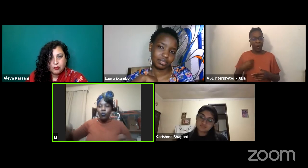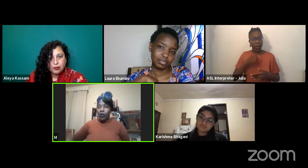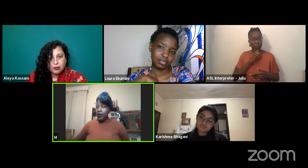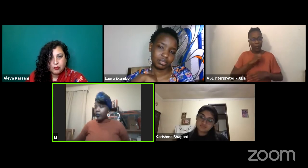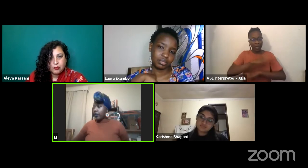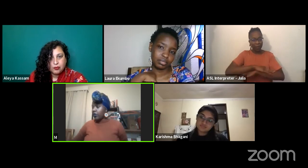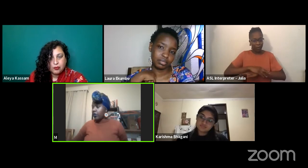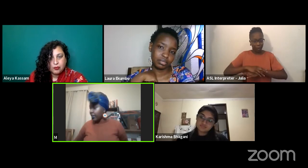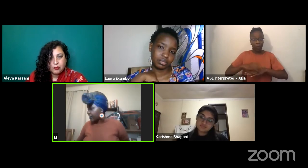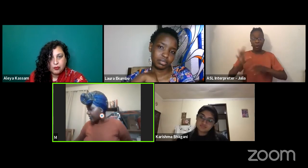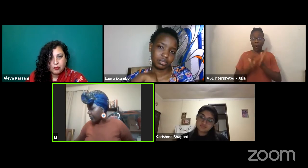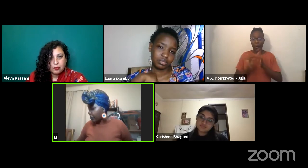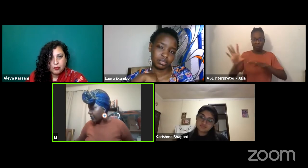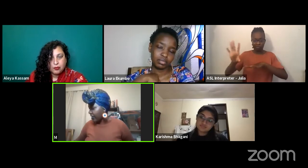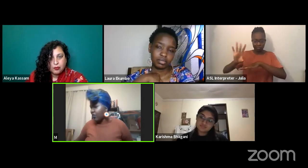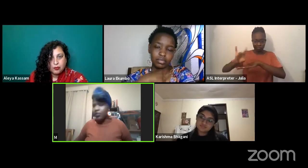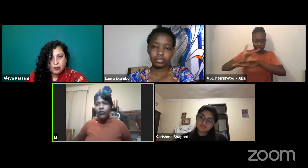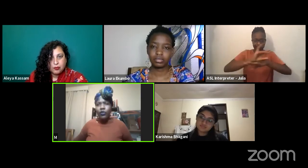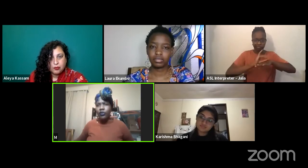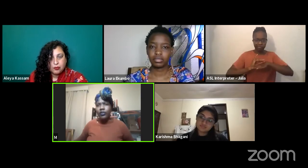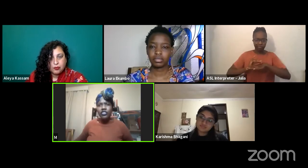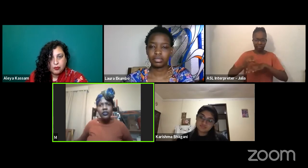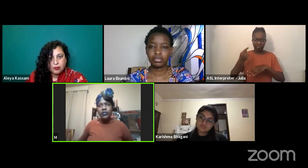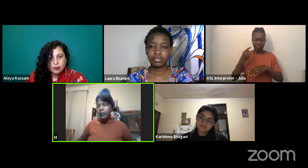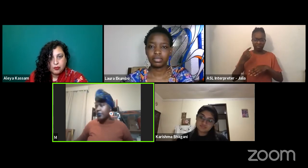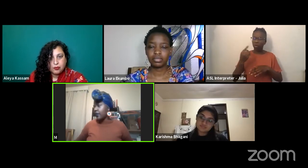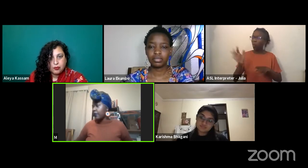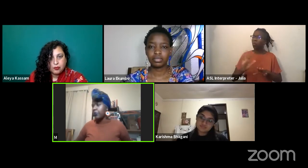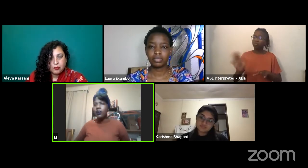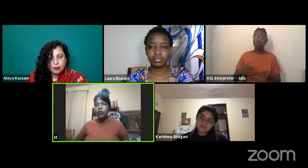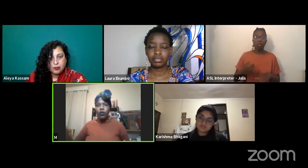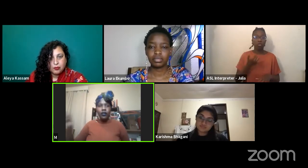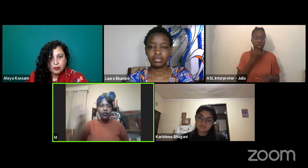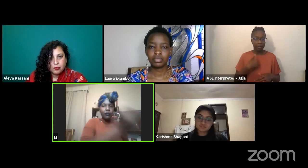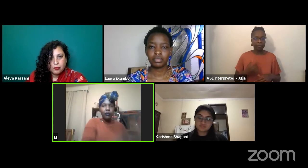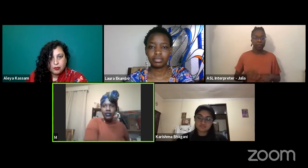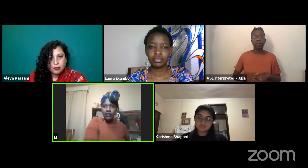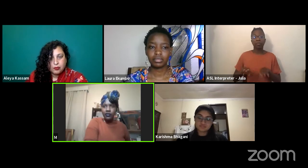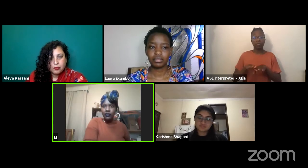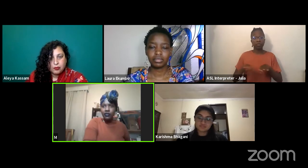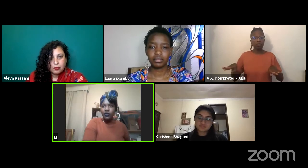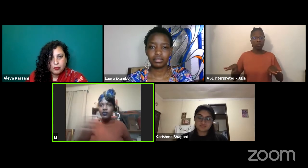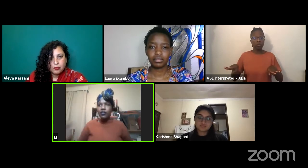one by one looking at the sticky notes I think on the floor, on the chair or something, picking one and placing it,